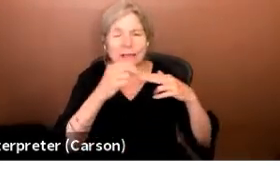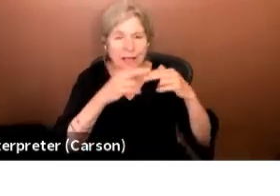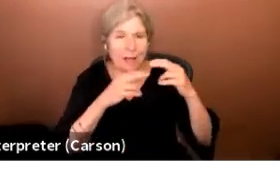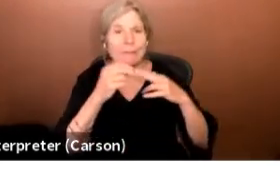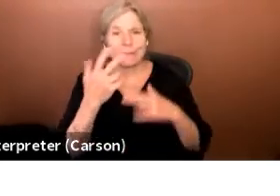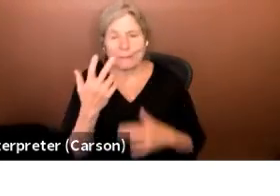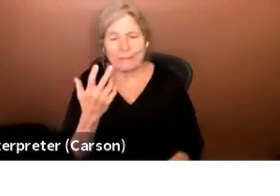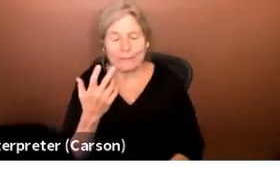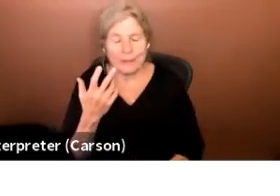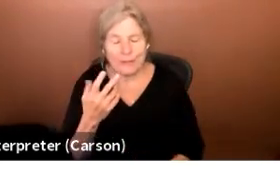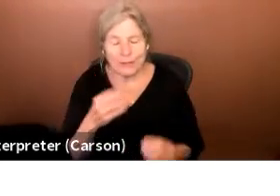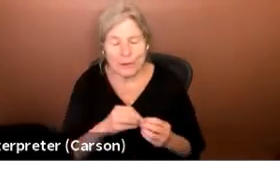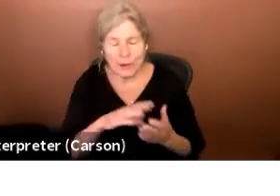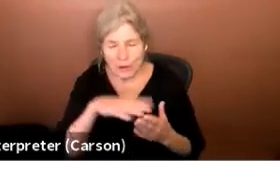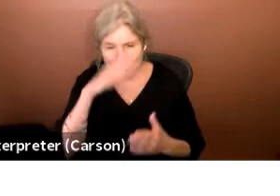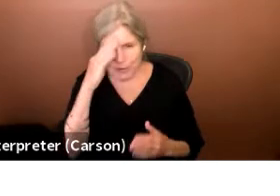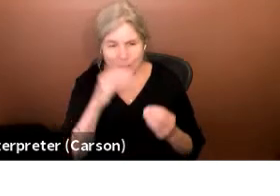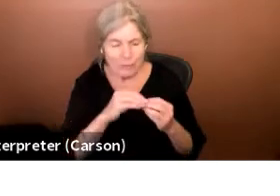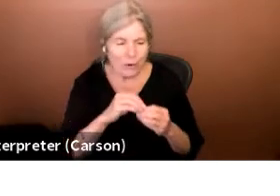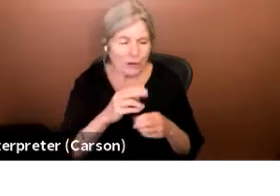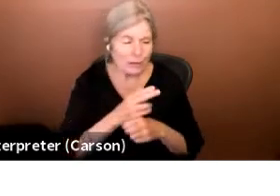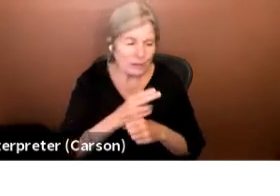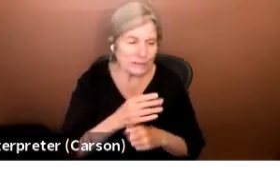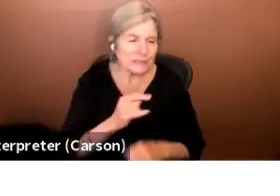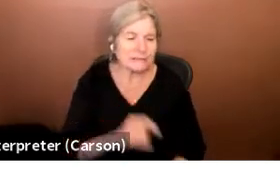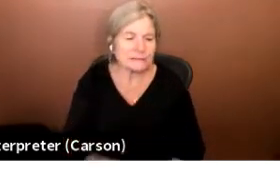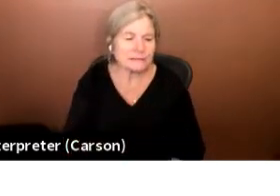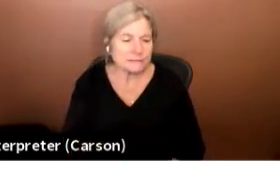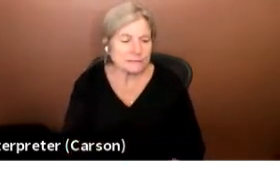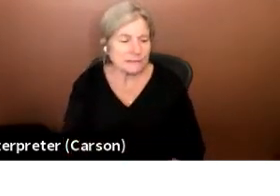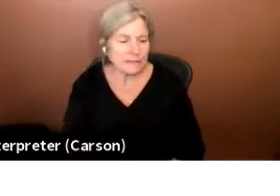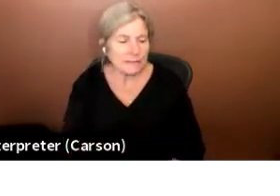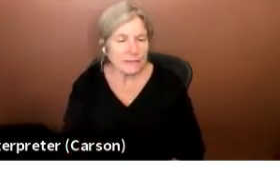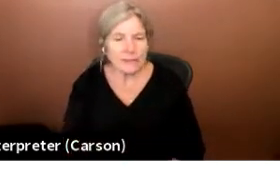more you advance in the narrative. An important part of shape